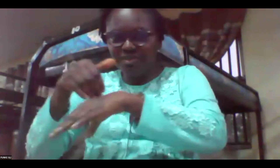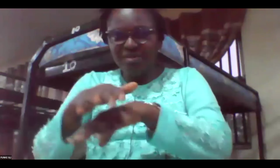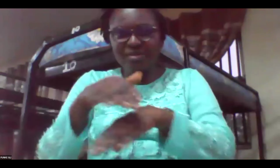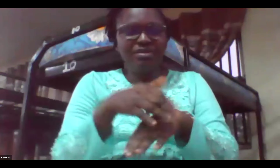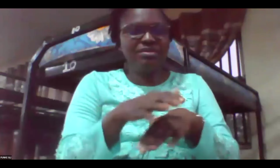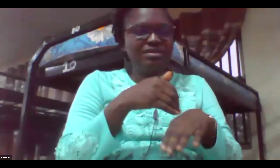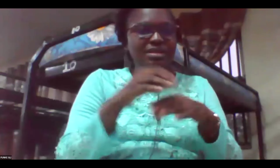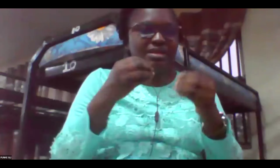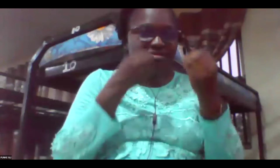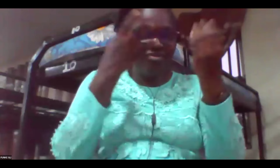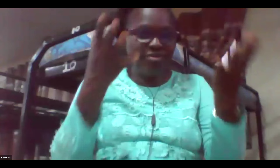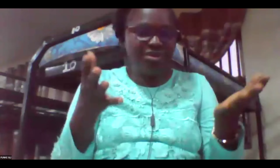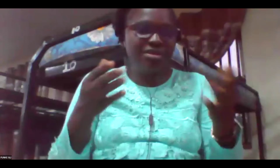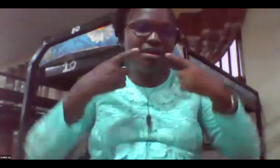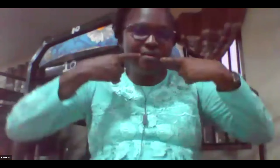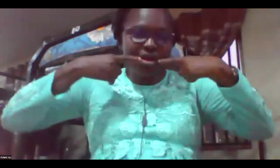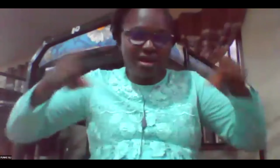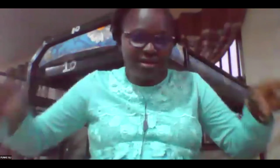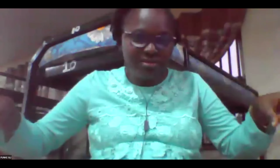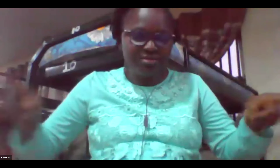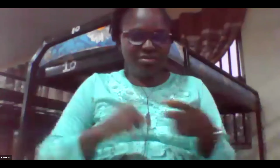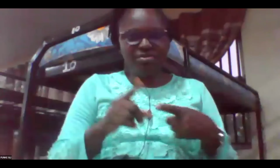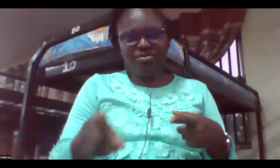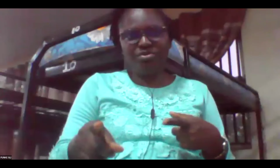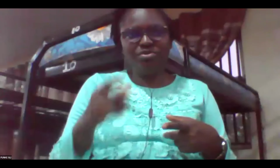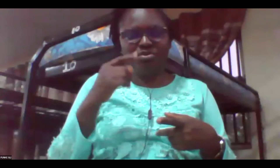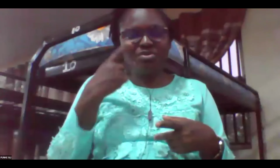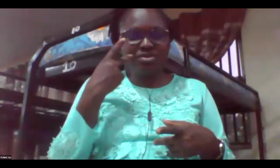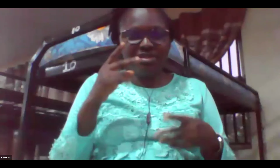where you are going to be seeing the link for each of the section will be dropped.